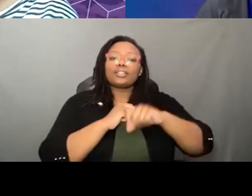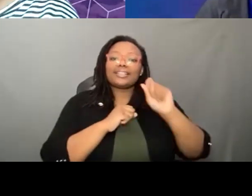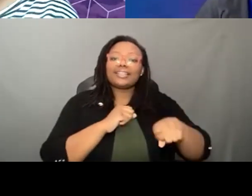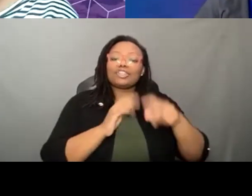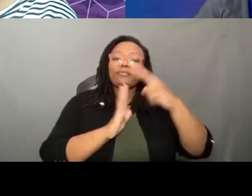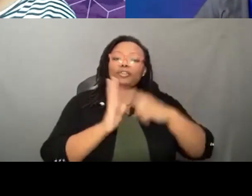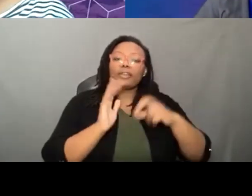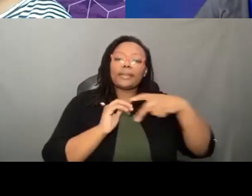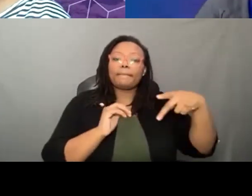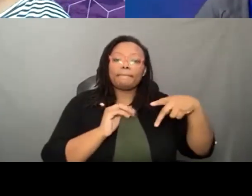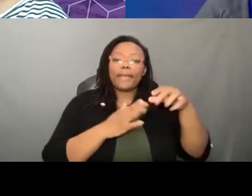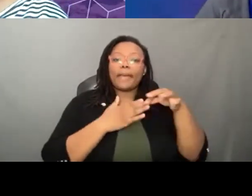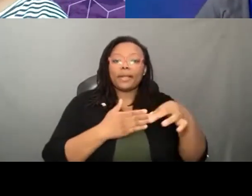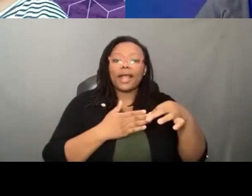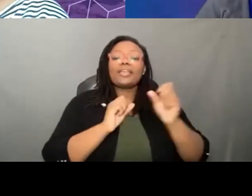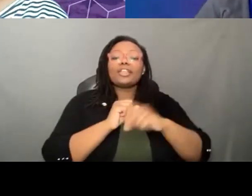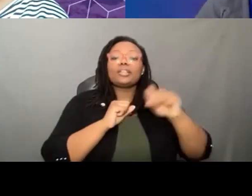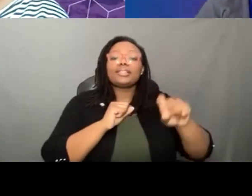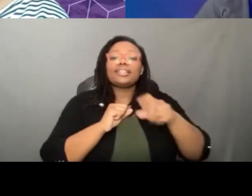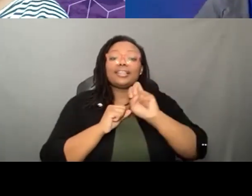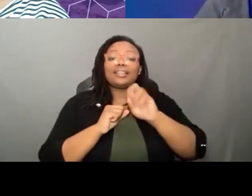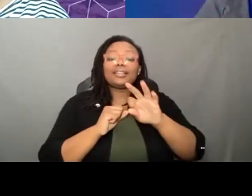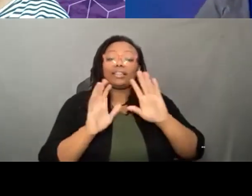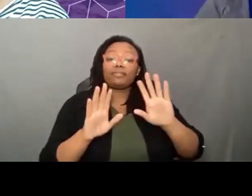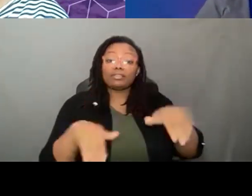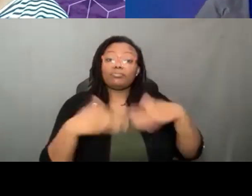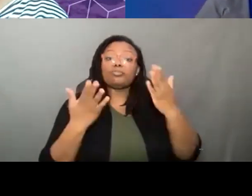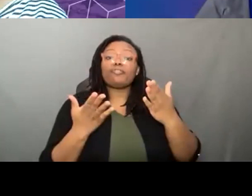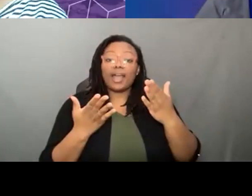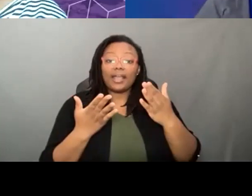They are extensions that the NSF has allowed the grantee to take on their own